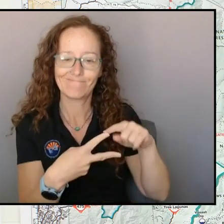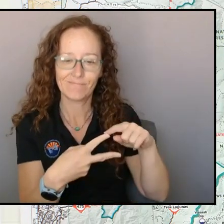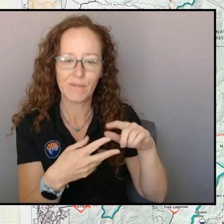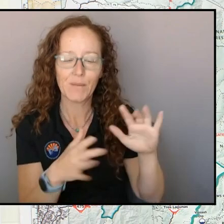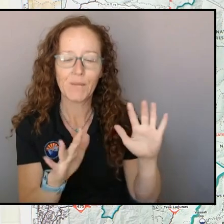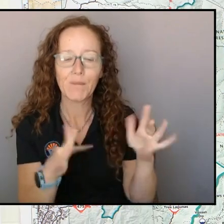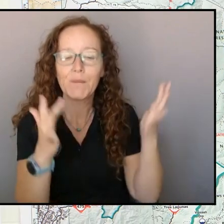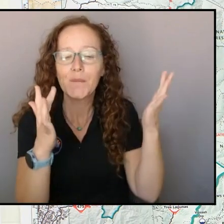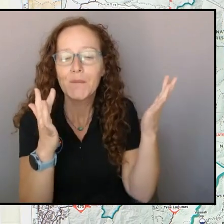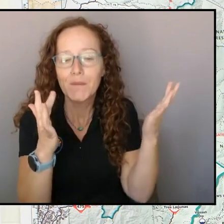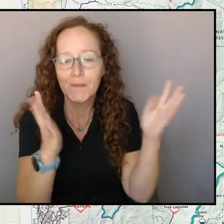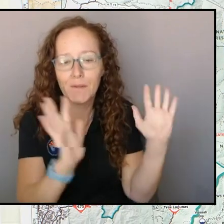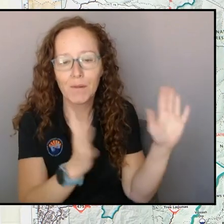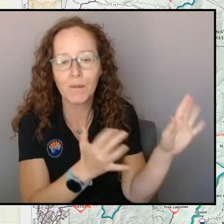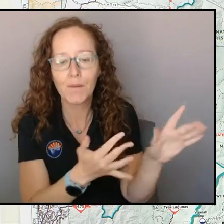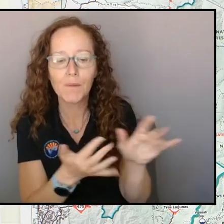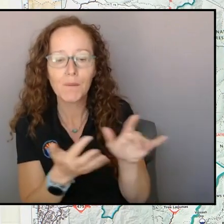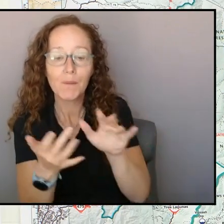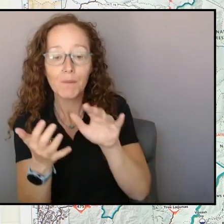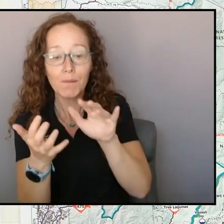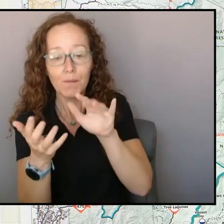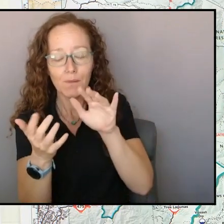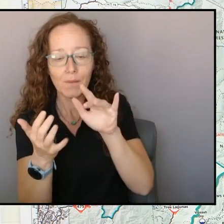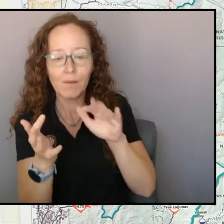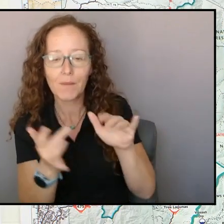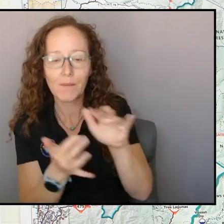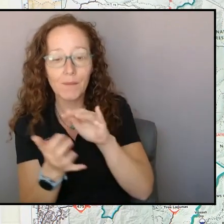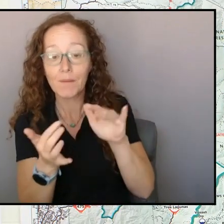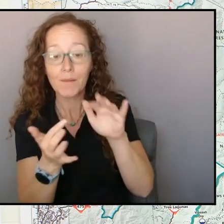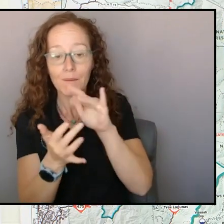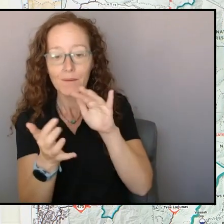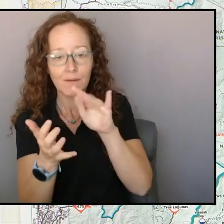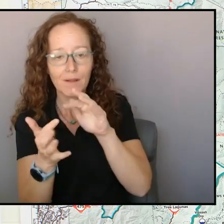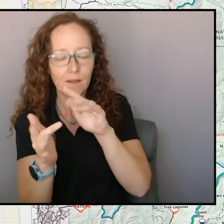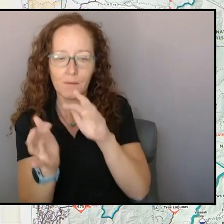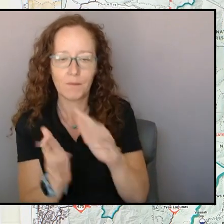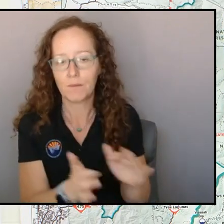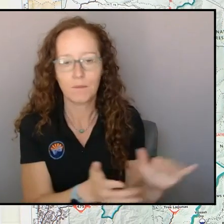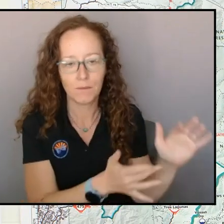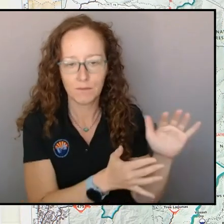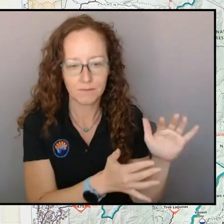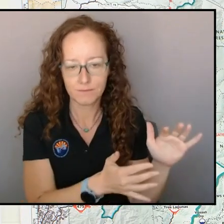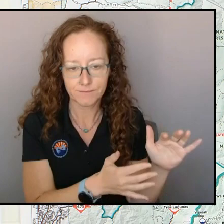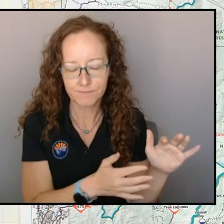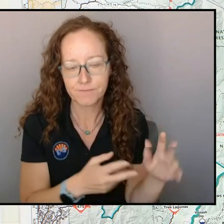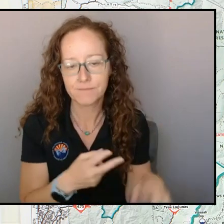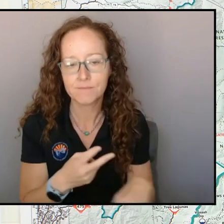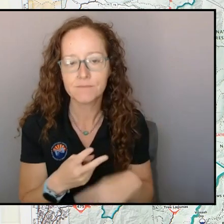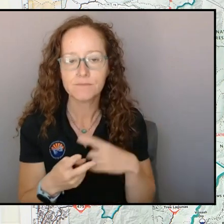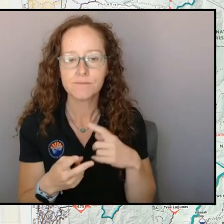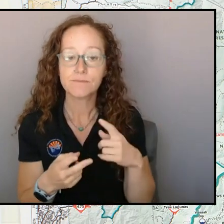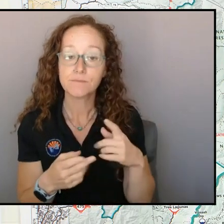kind of muddying up for a little bit, and then receding. We did have some pretty good overnight recovery. Remember